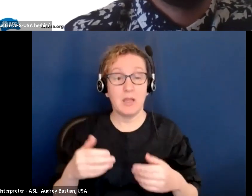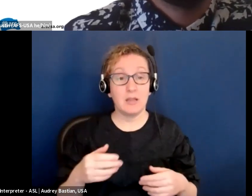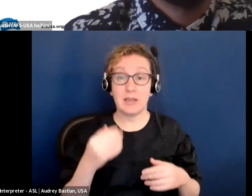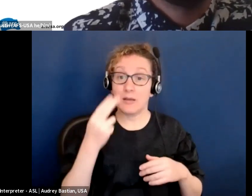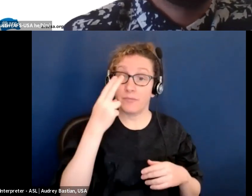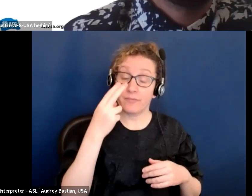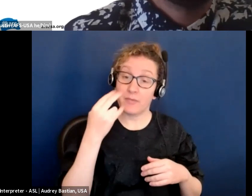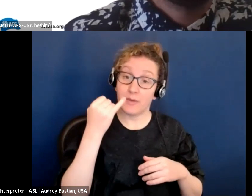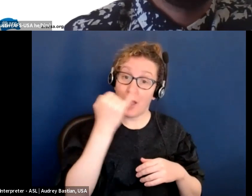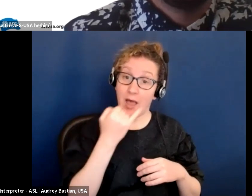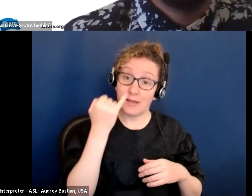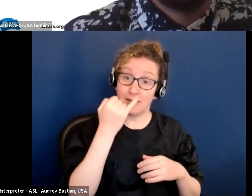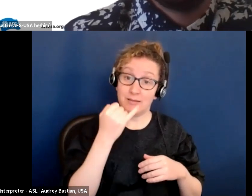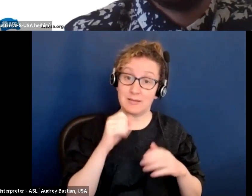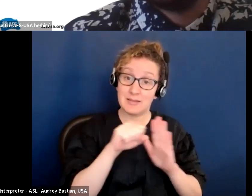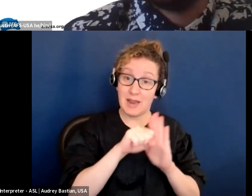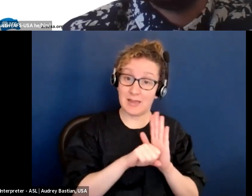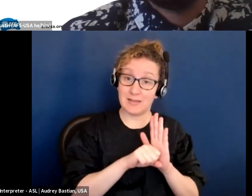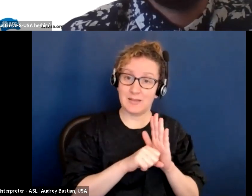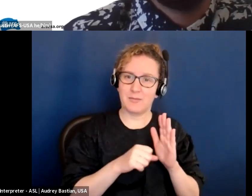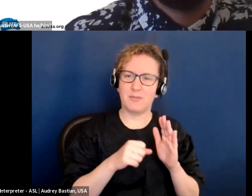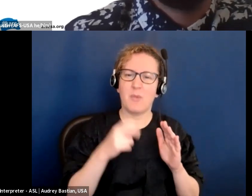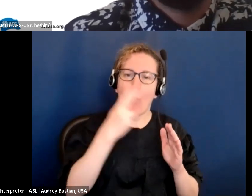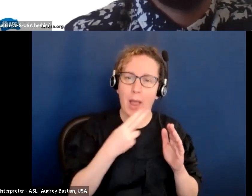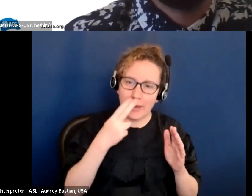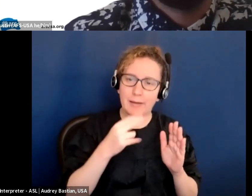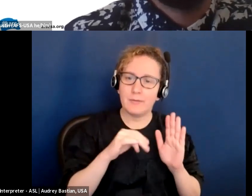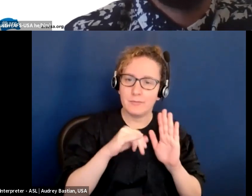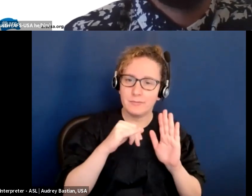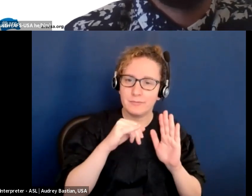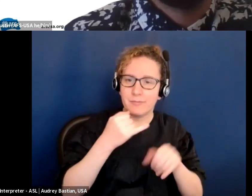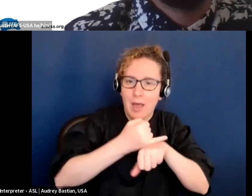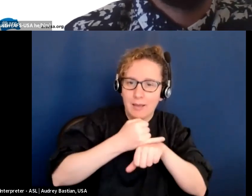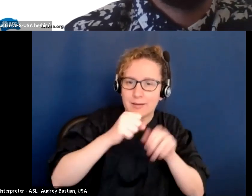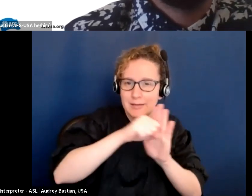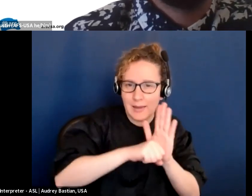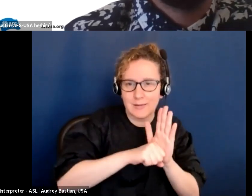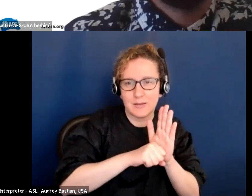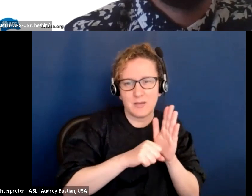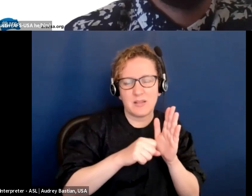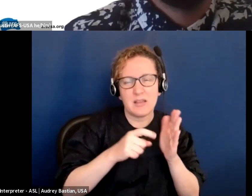exceptions to some of the quarantine rules. I will direct the same question now to Brittany.